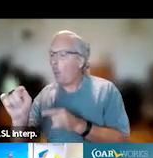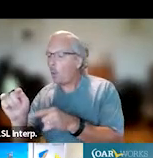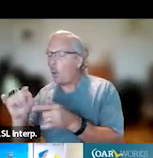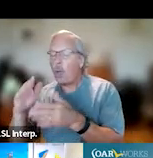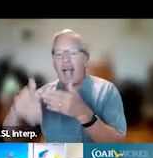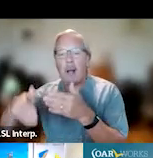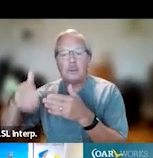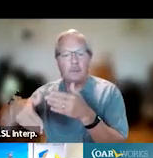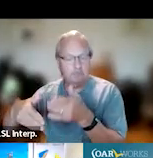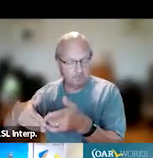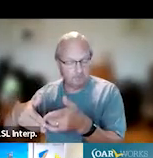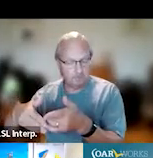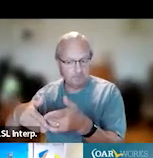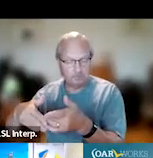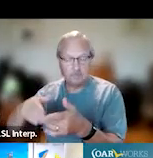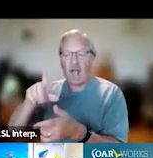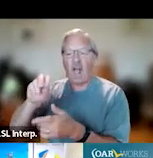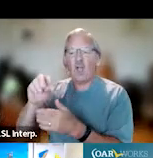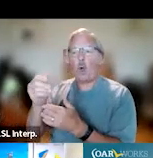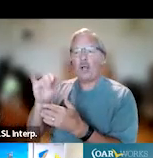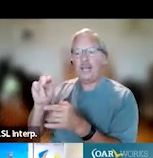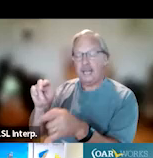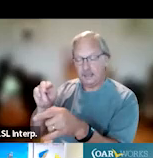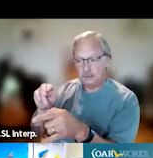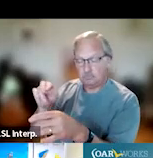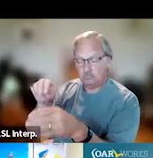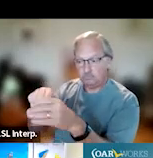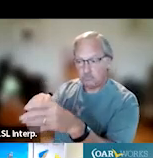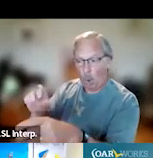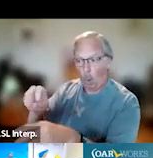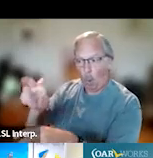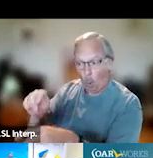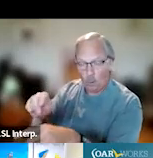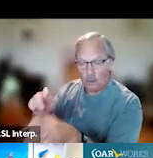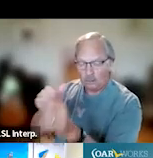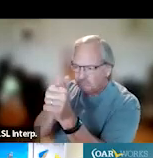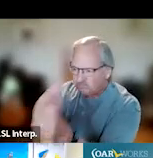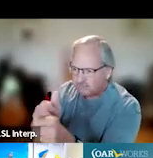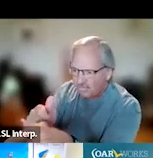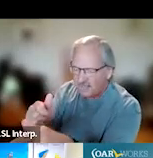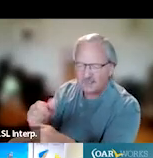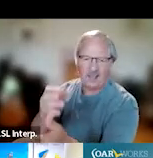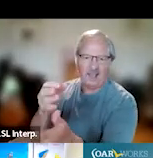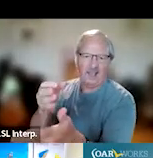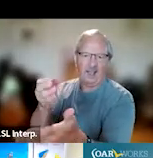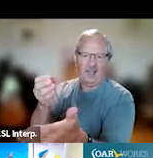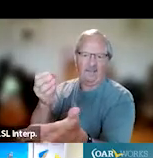Please log into OAT, track those outcomes for this fiscal year. We'll talk about this more.